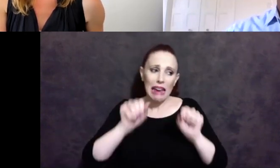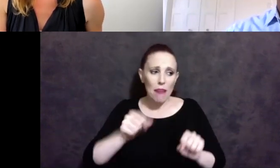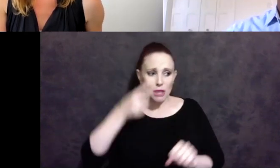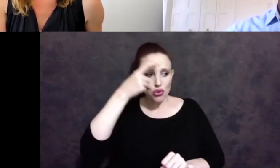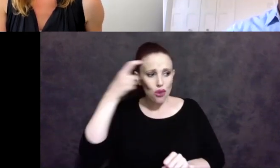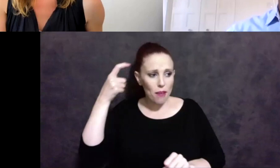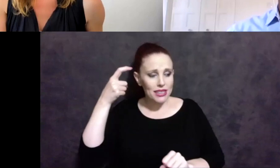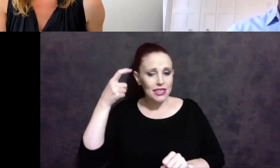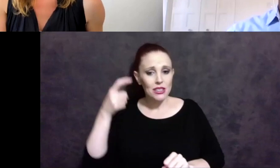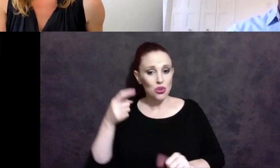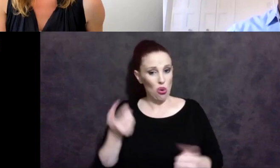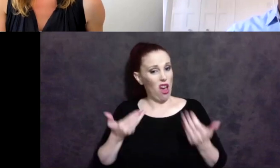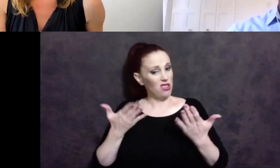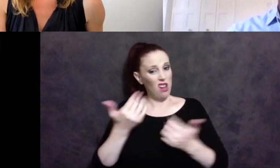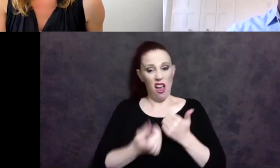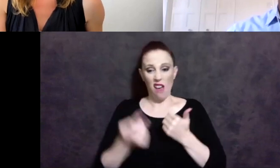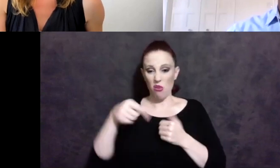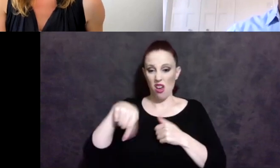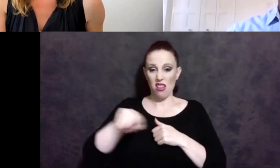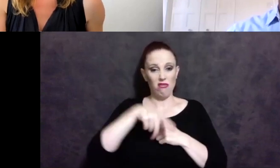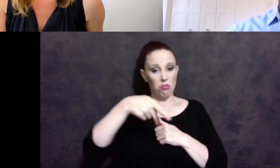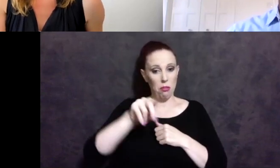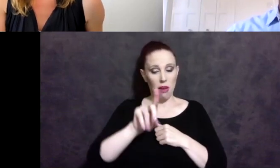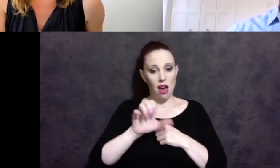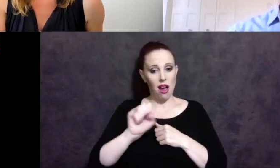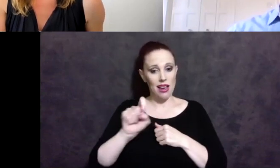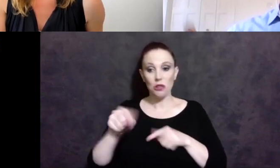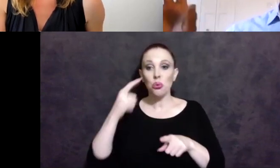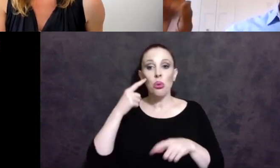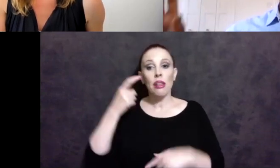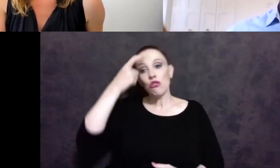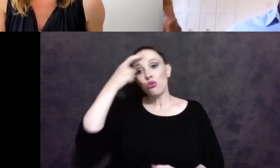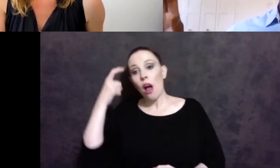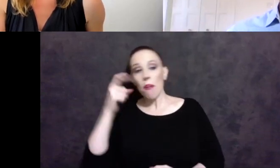to everybody on this podcast whether you think this is traumatizing or not, find a place